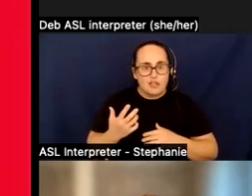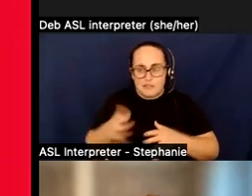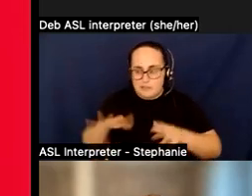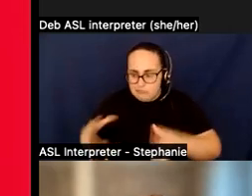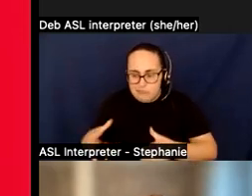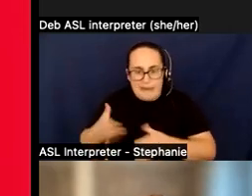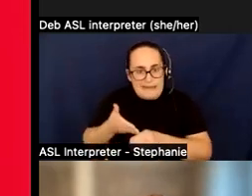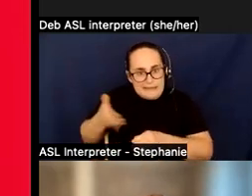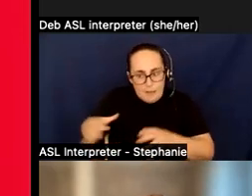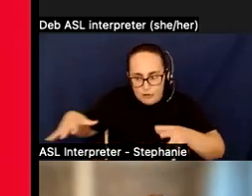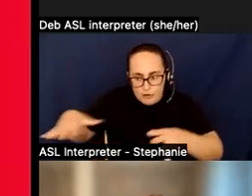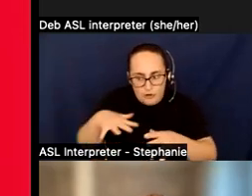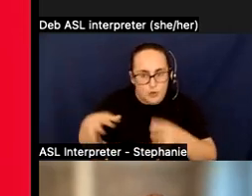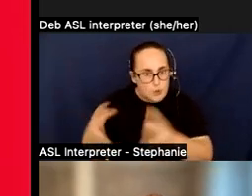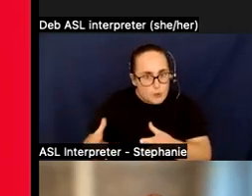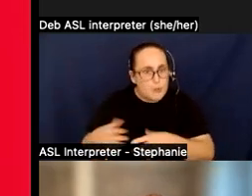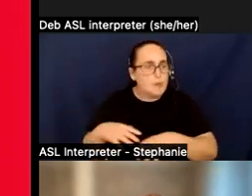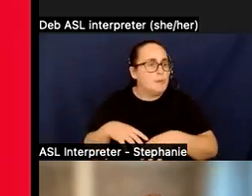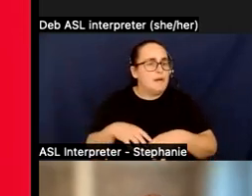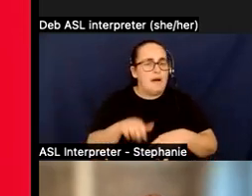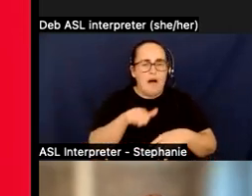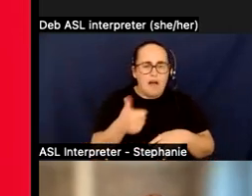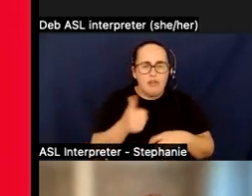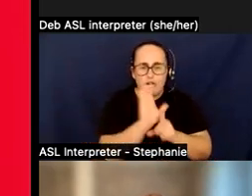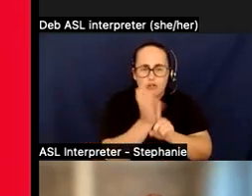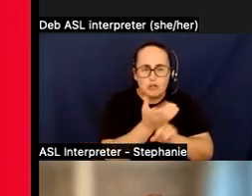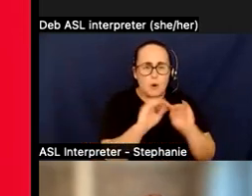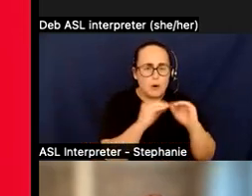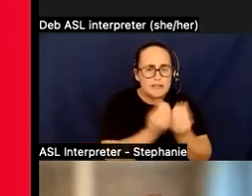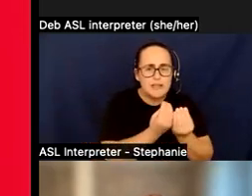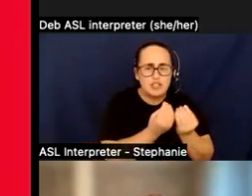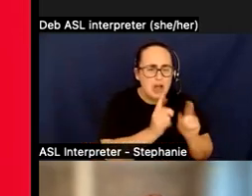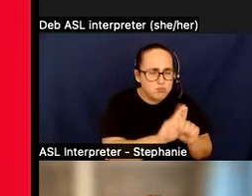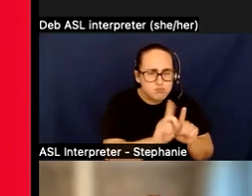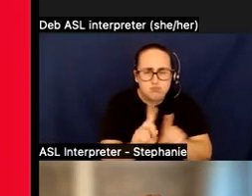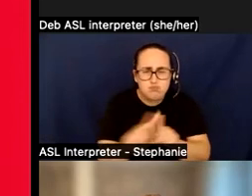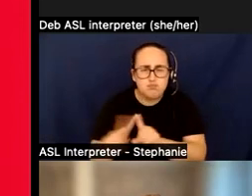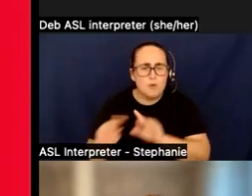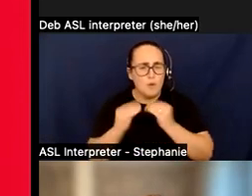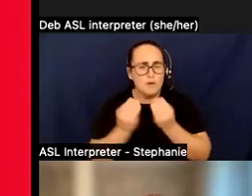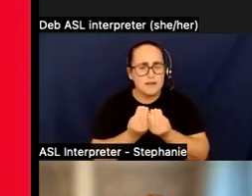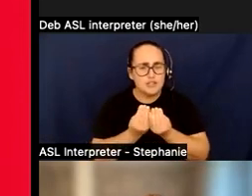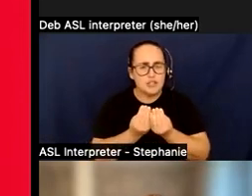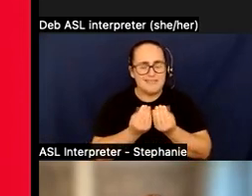are all eligible to apply for funding. This is a really broad, eligibility requirements.